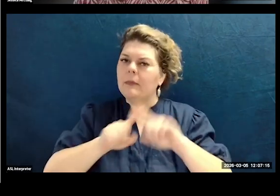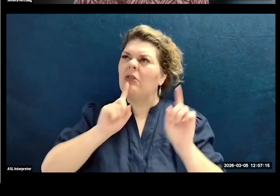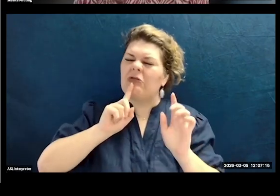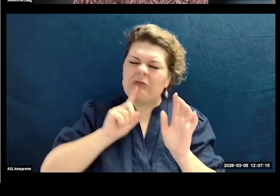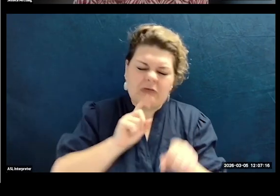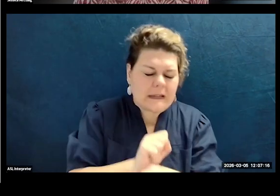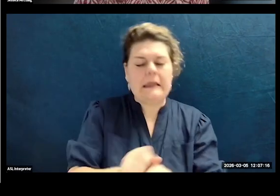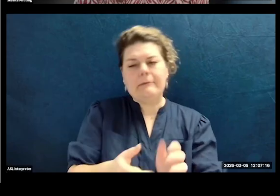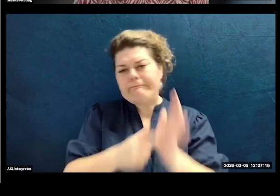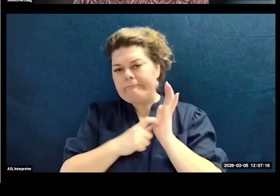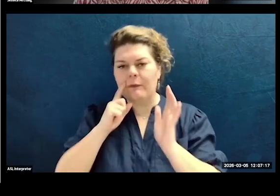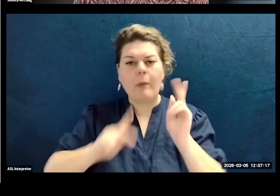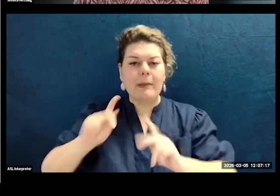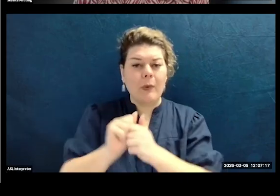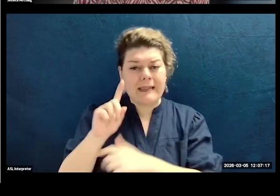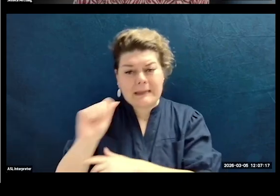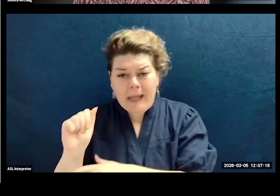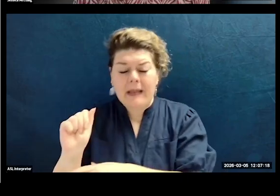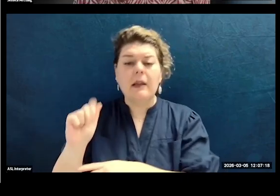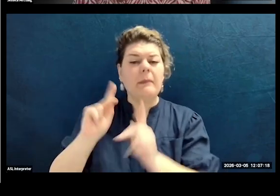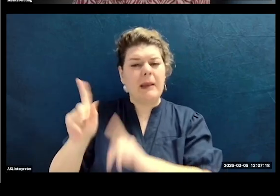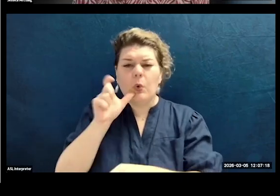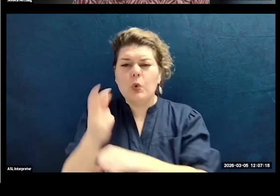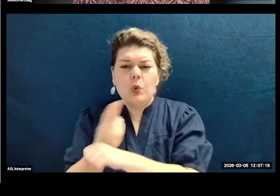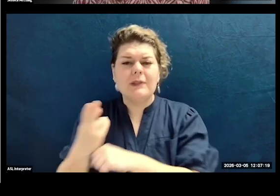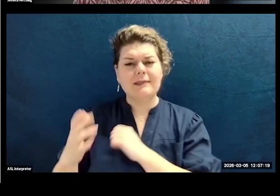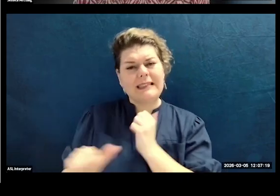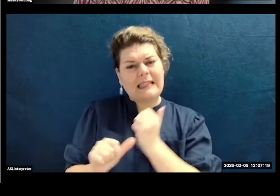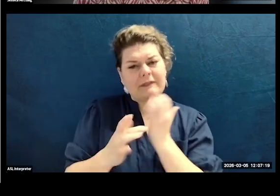and those who use assistive technologies to engage with digital content.